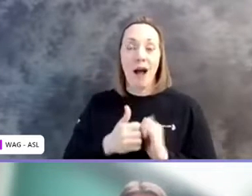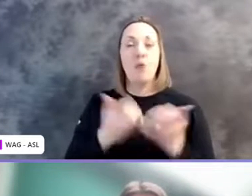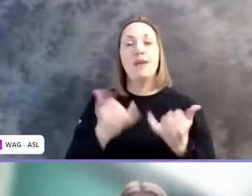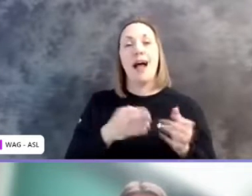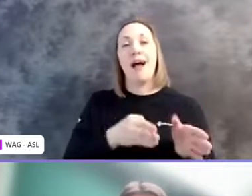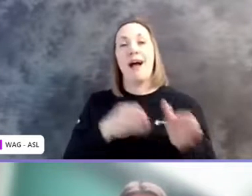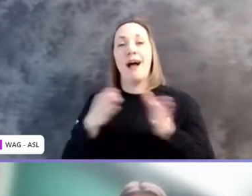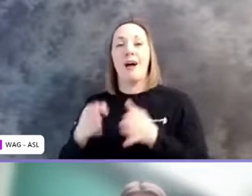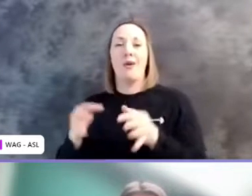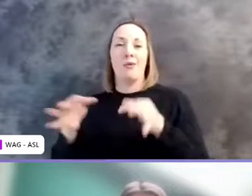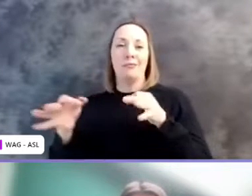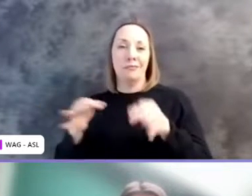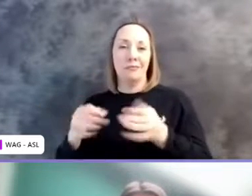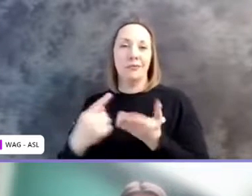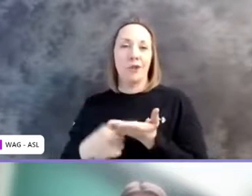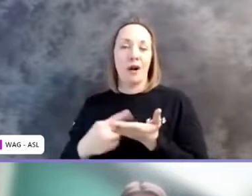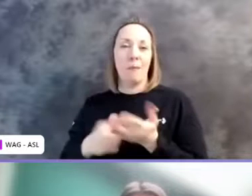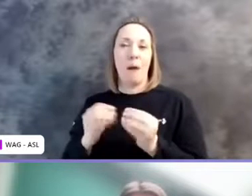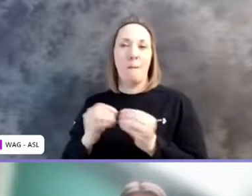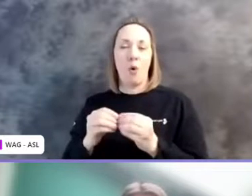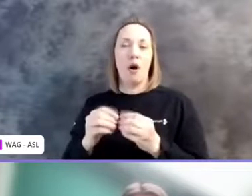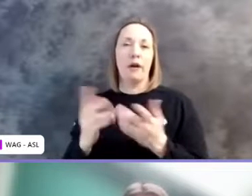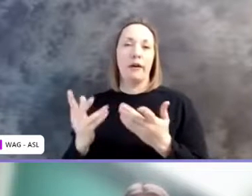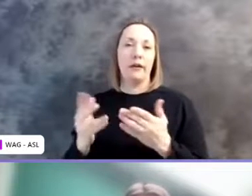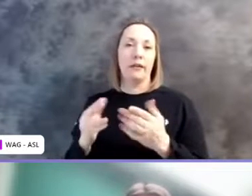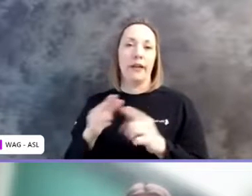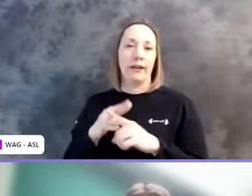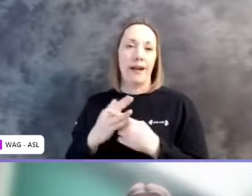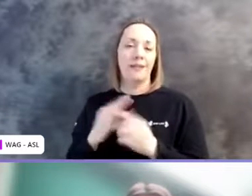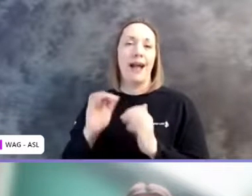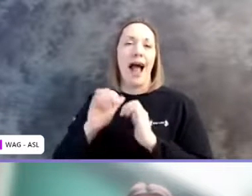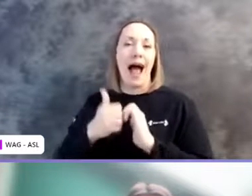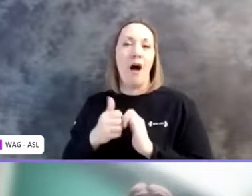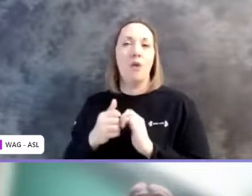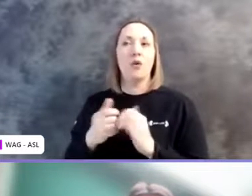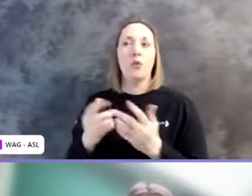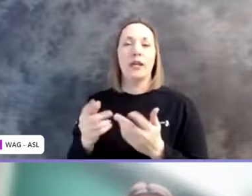continuous What started out what it is, why, and the